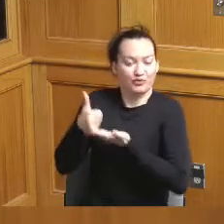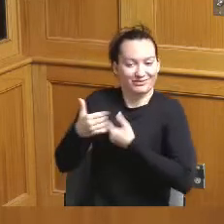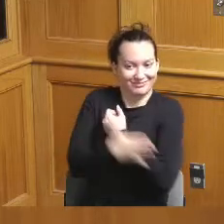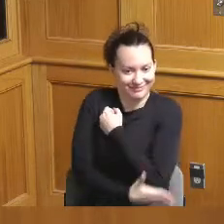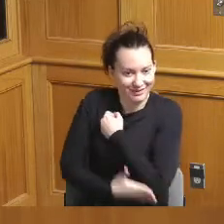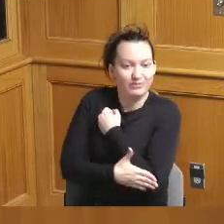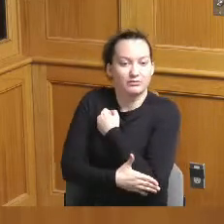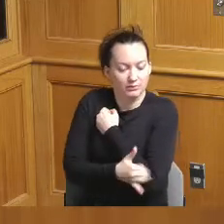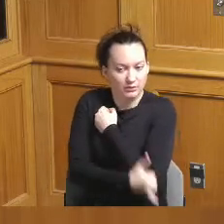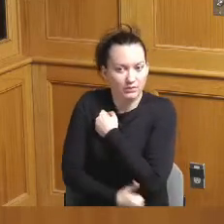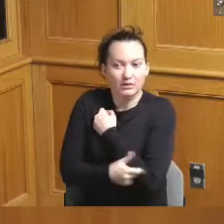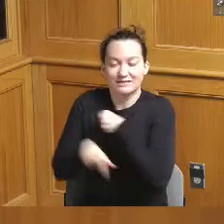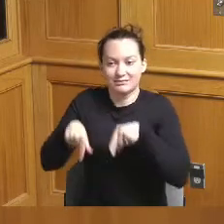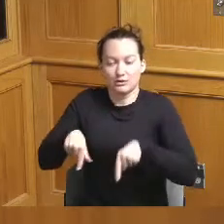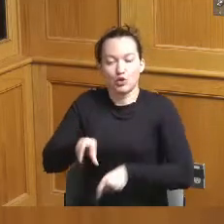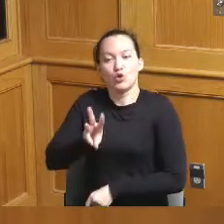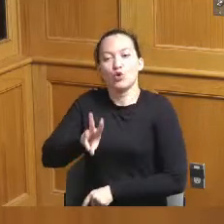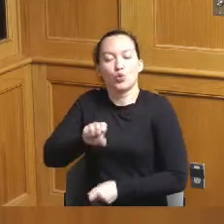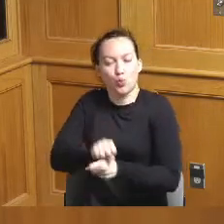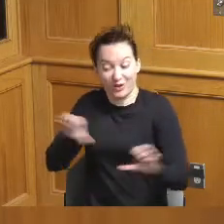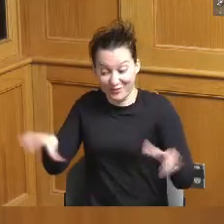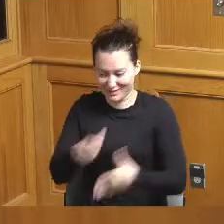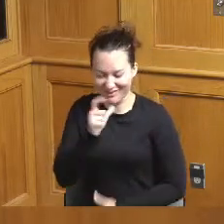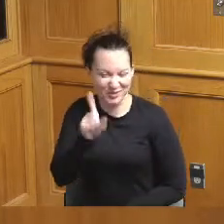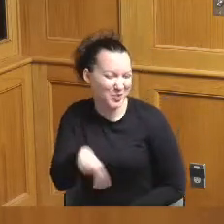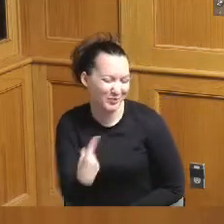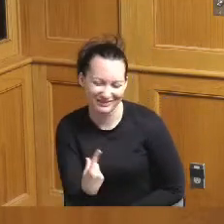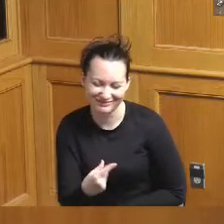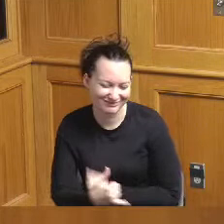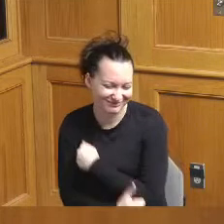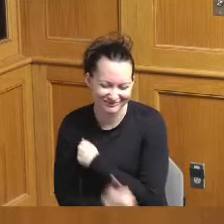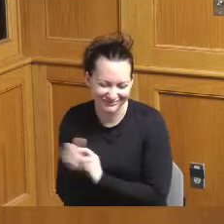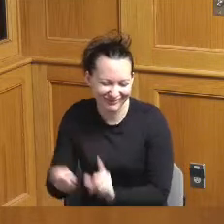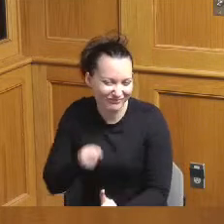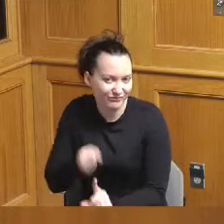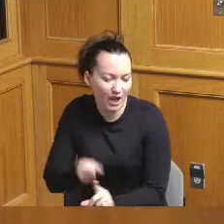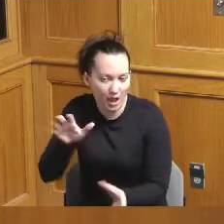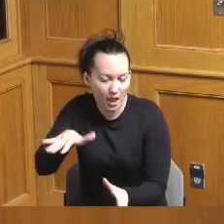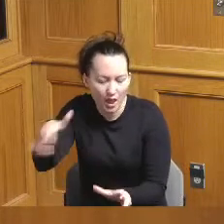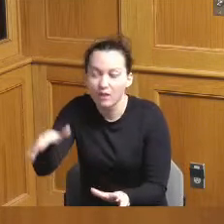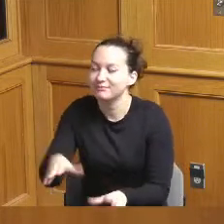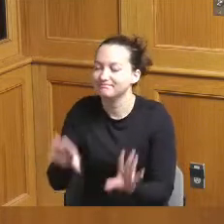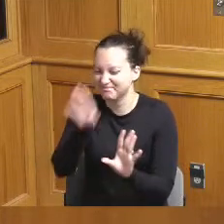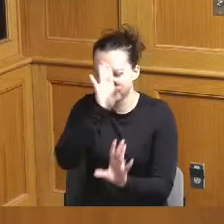with this area in Workforce we're not the only County being affected by this obviously but we